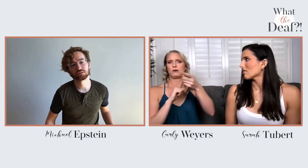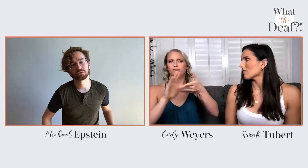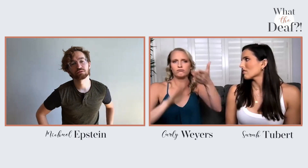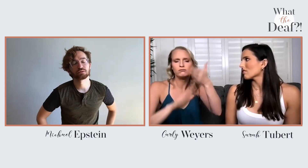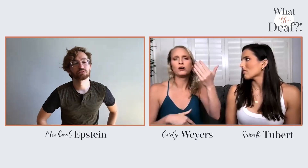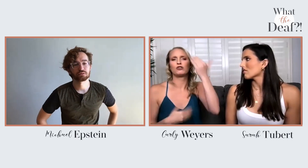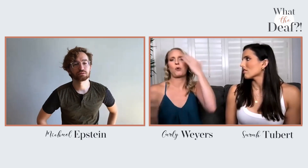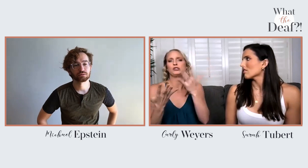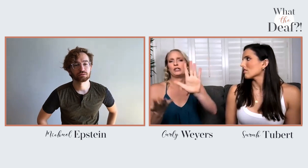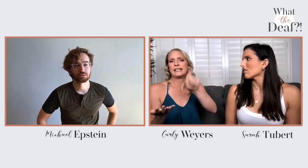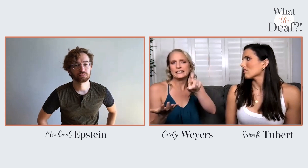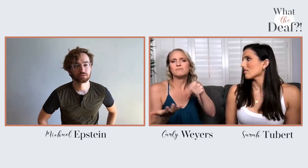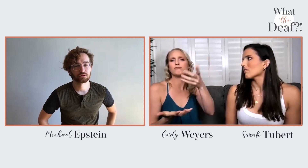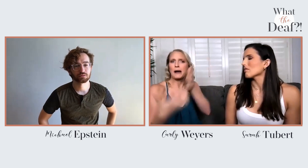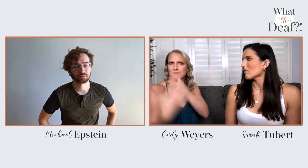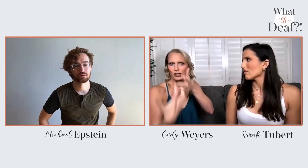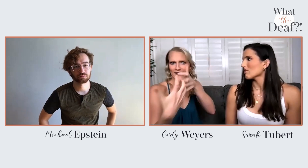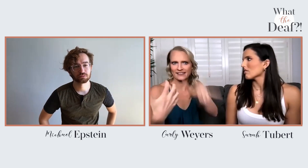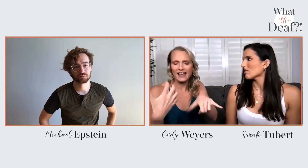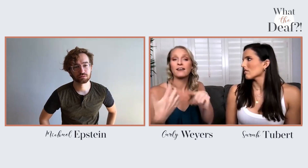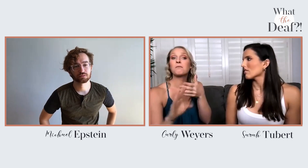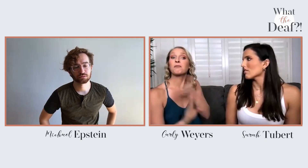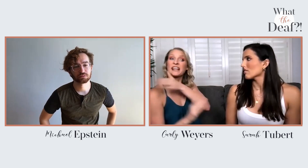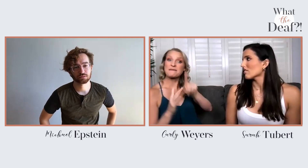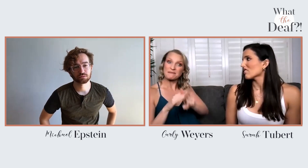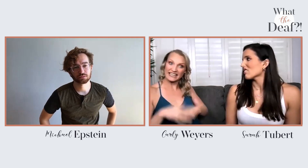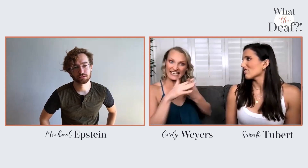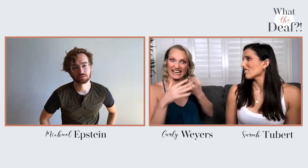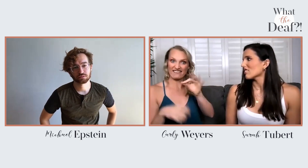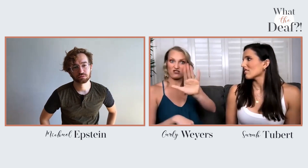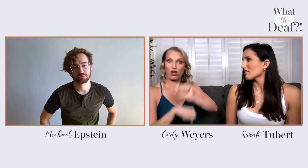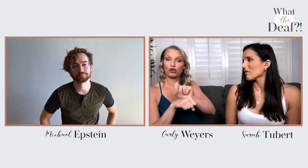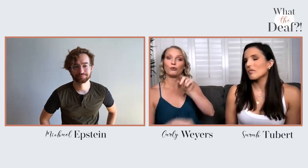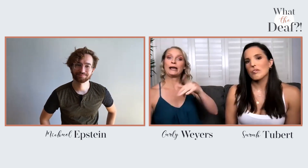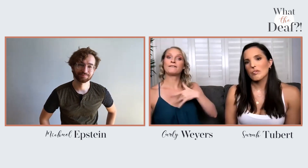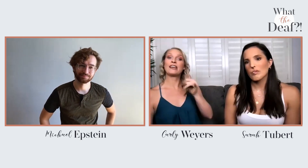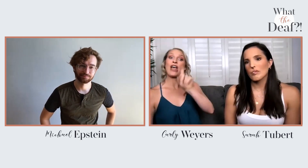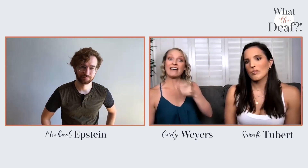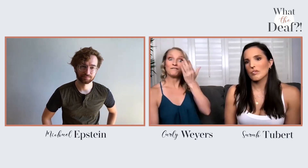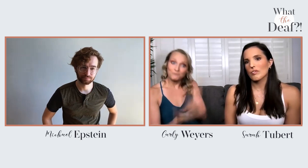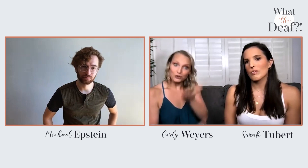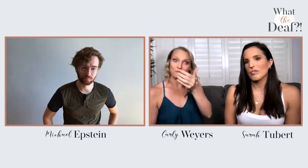They know what your needs are and they accommodate that. So at the beginning of your career, did you feel like you had to prove yourself